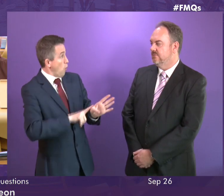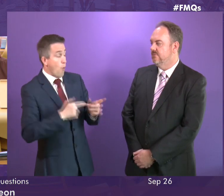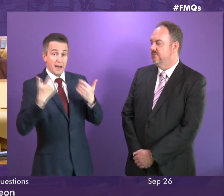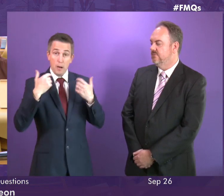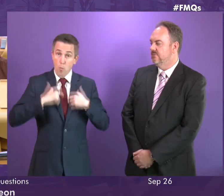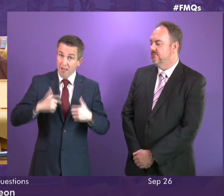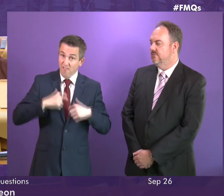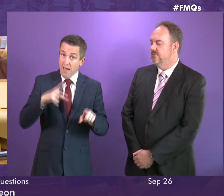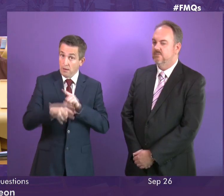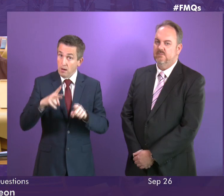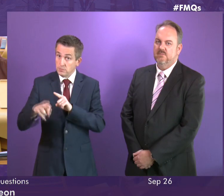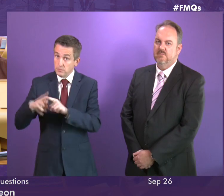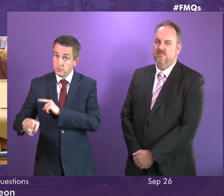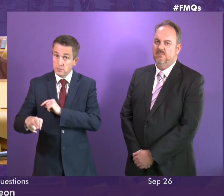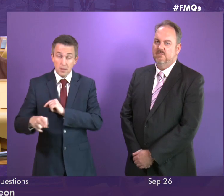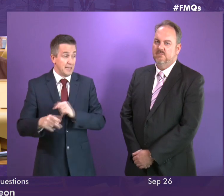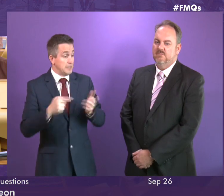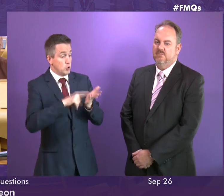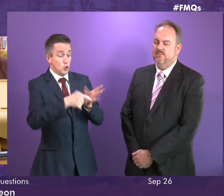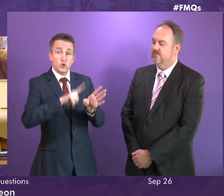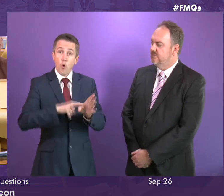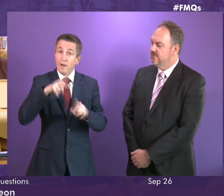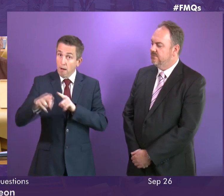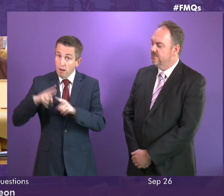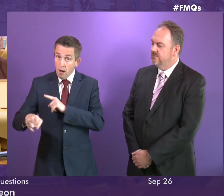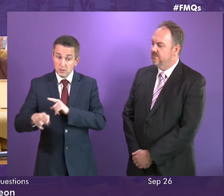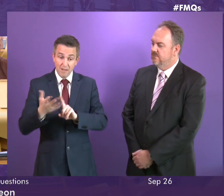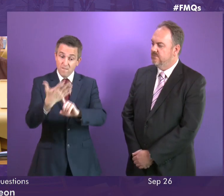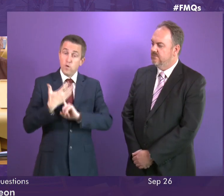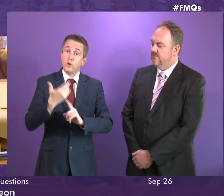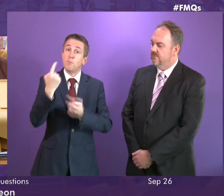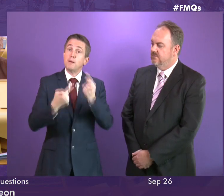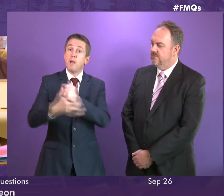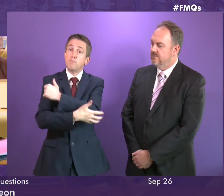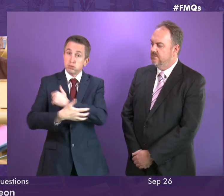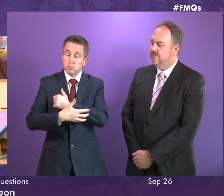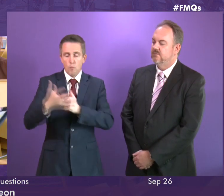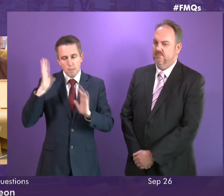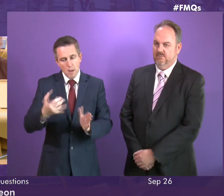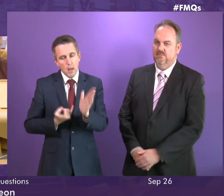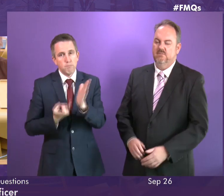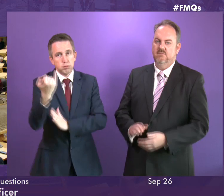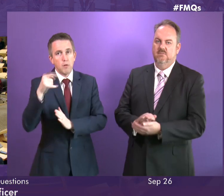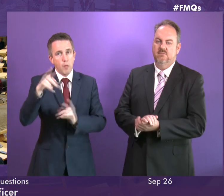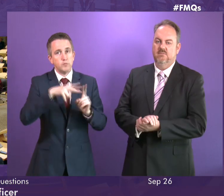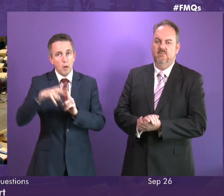Tory Government actions continue to push people into poverty and we must unite to fight against those actions